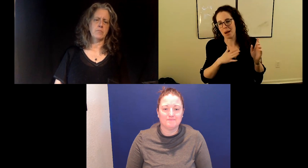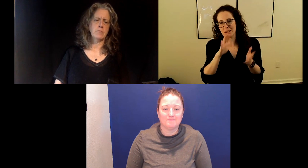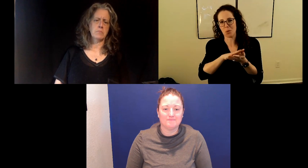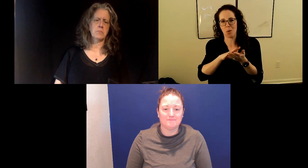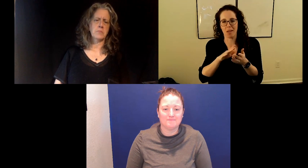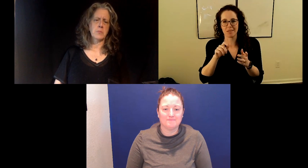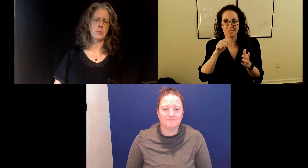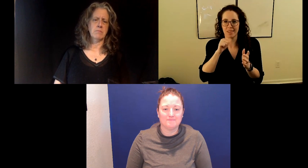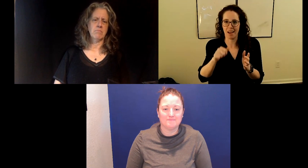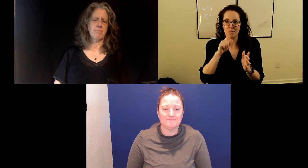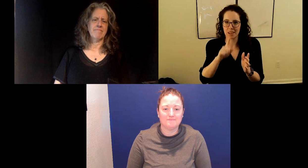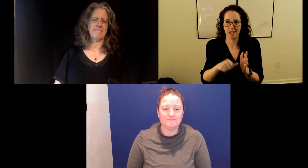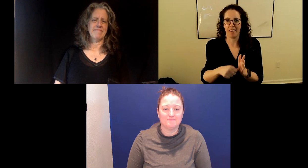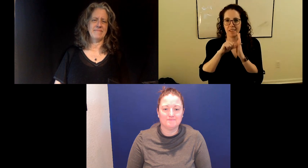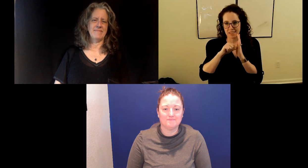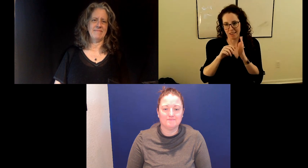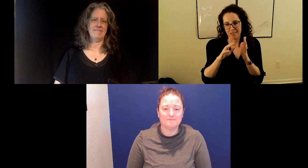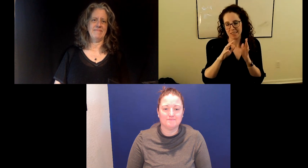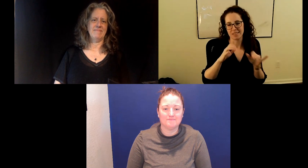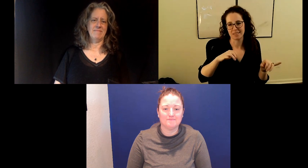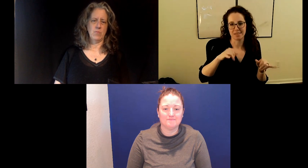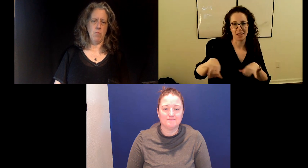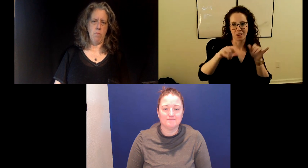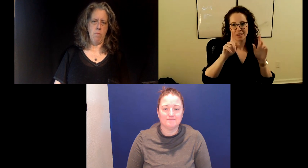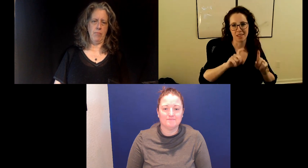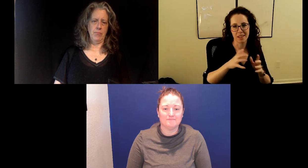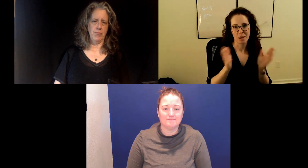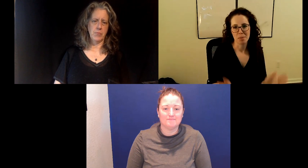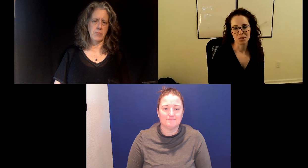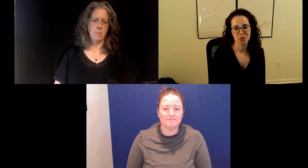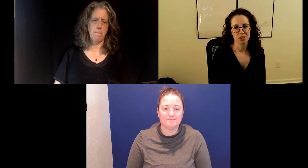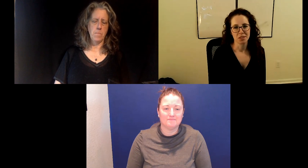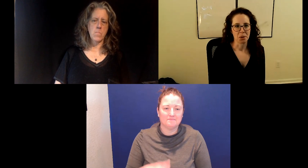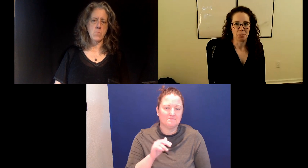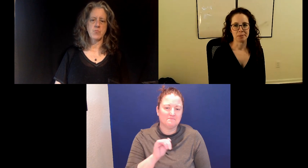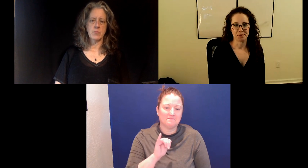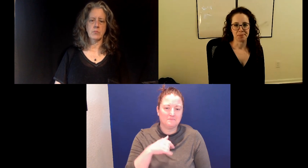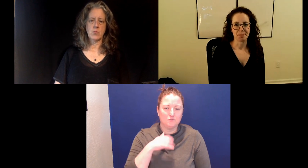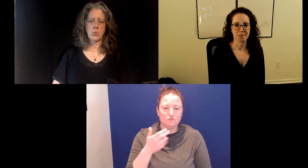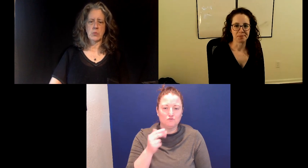testing you know i'm lucky that my school is not really emphasizing that teaching to the test